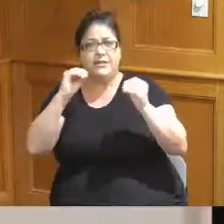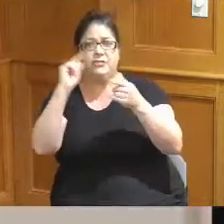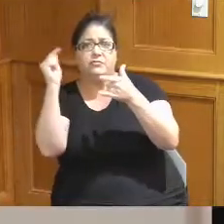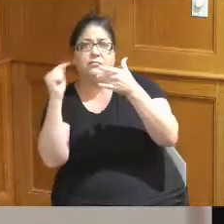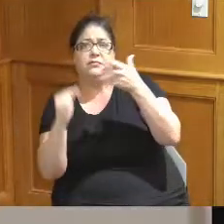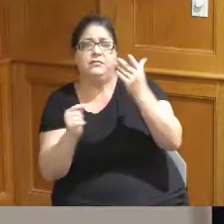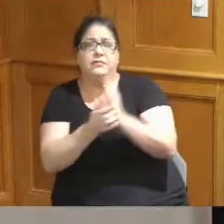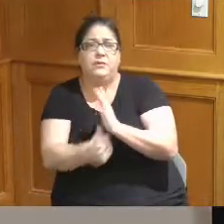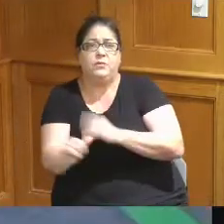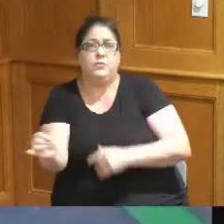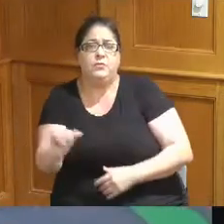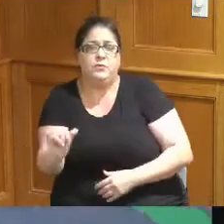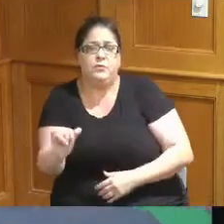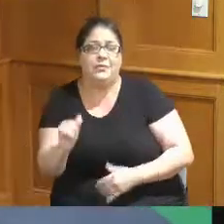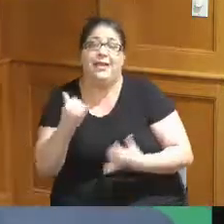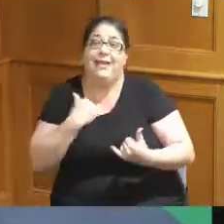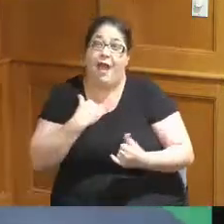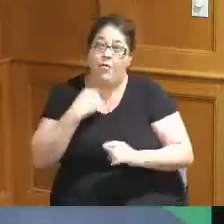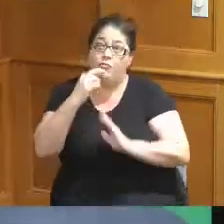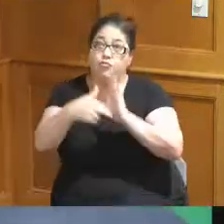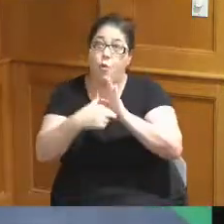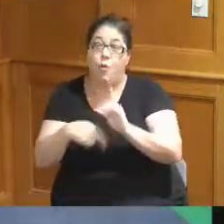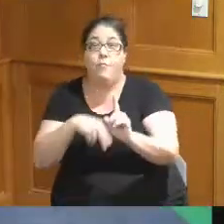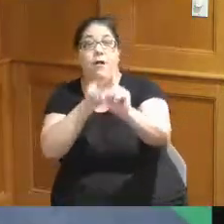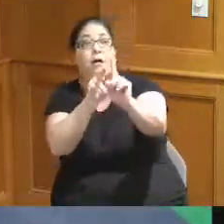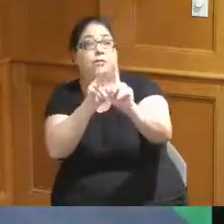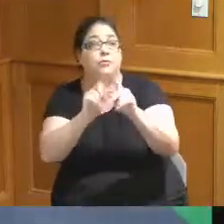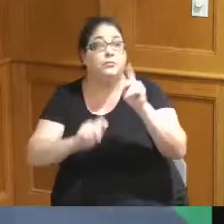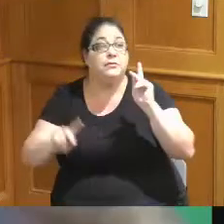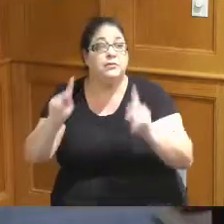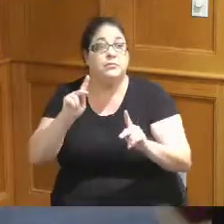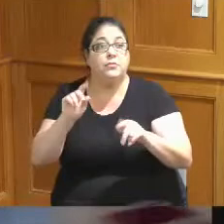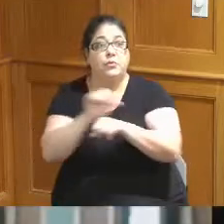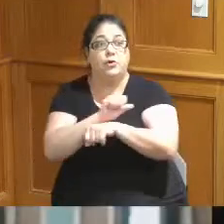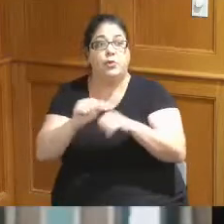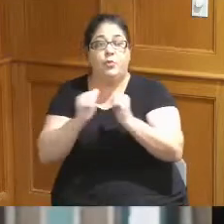them an option to have role models in the center people to look up to people they can rely on one